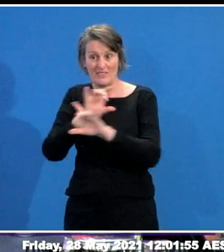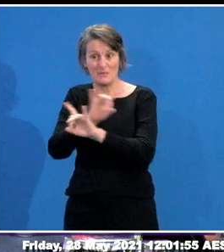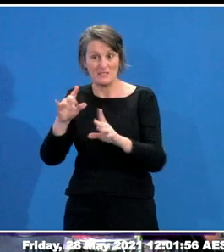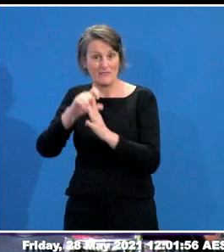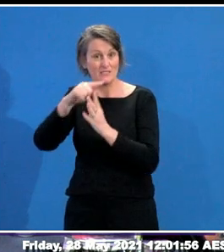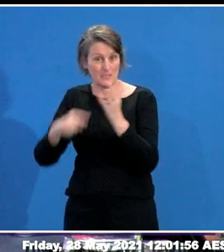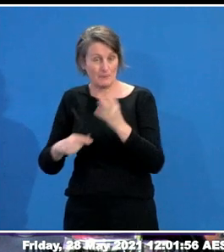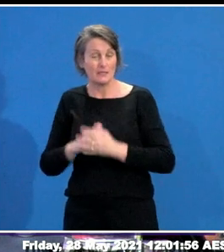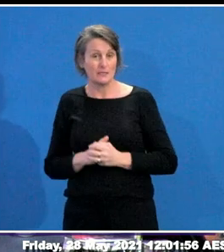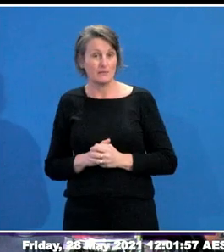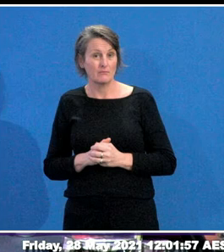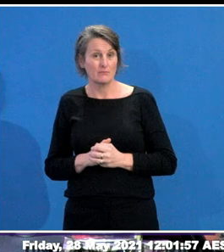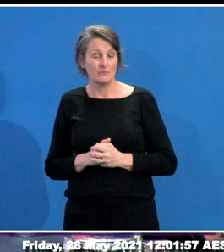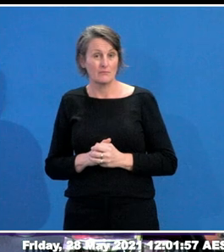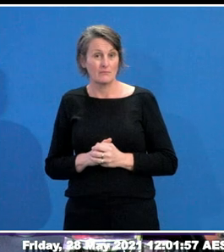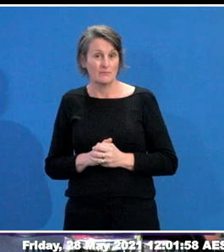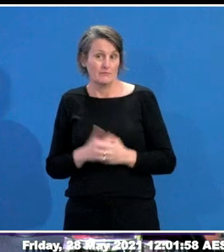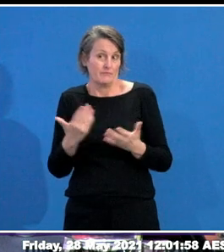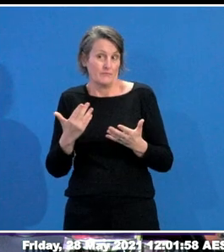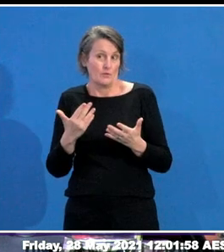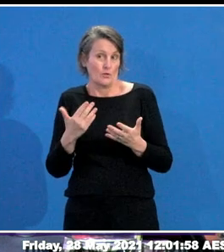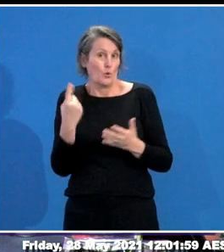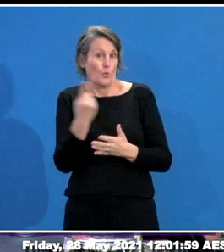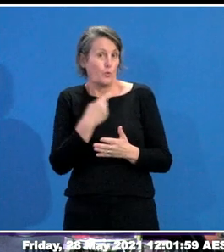And we utilise a whole raft of different organisations.